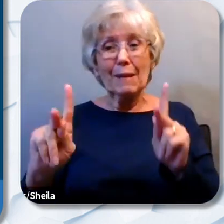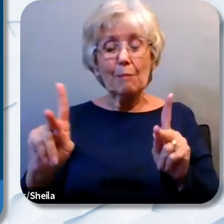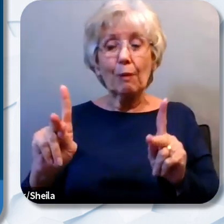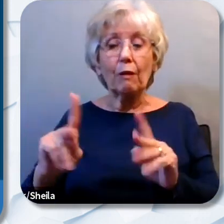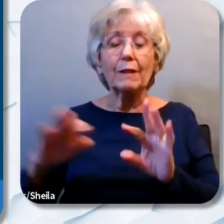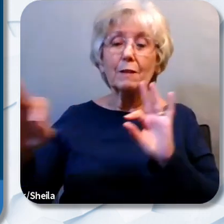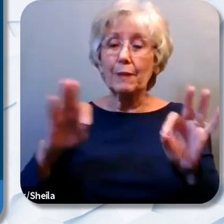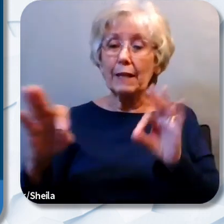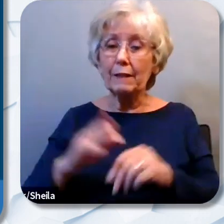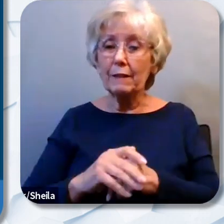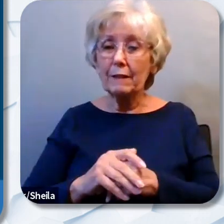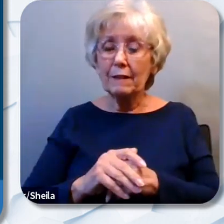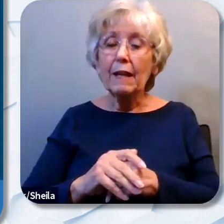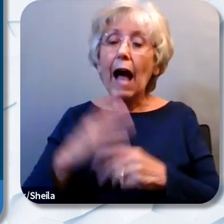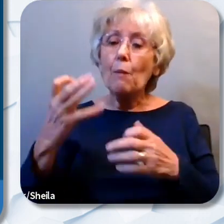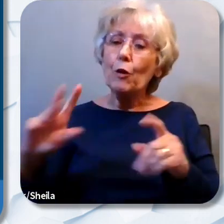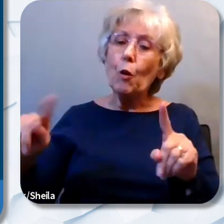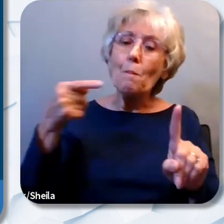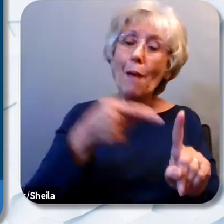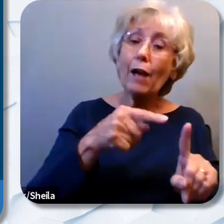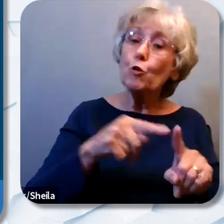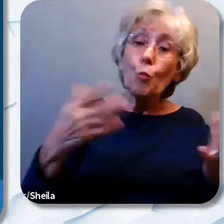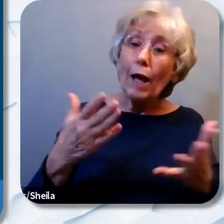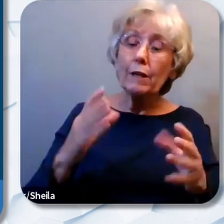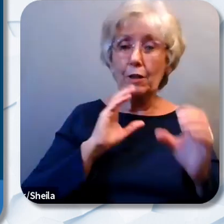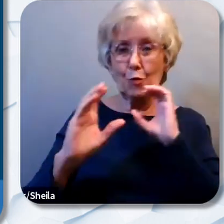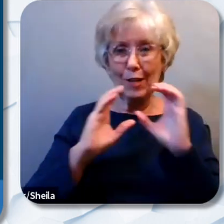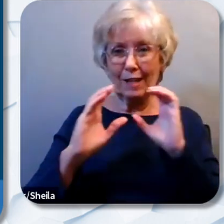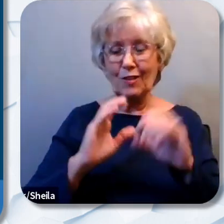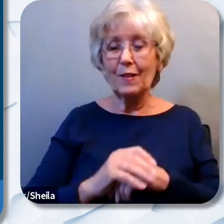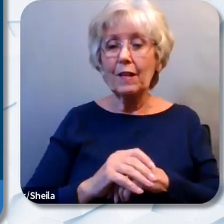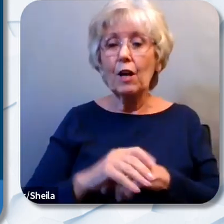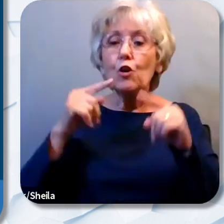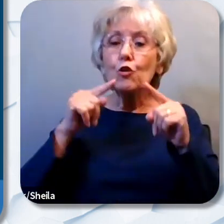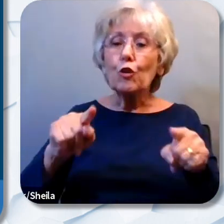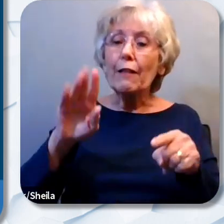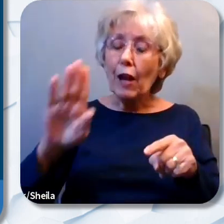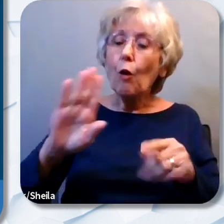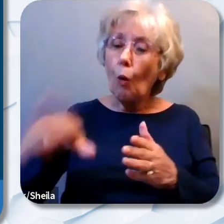to listen for, and that was the communication that throughout their process they've made sure